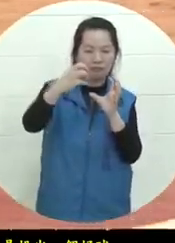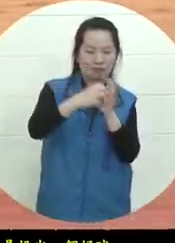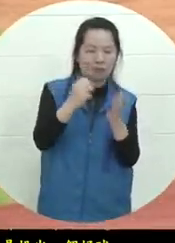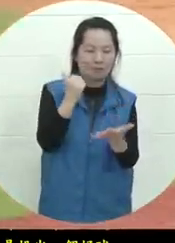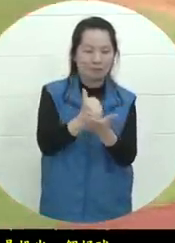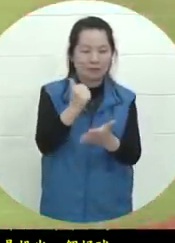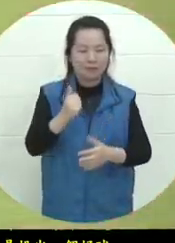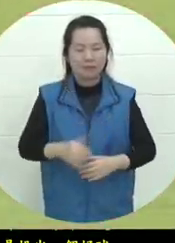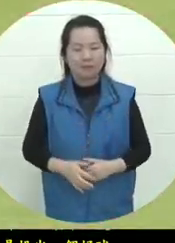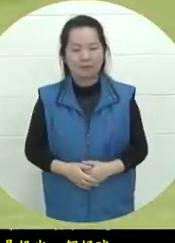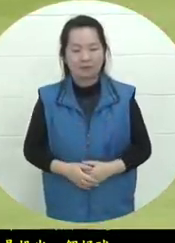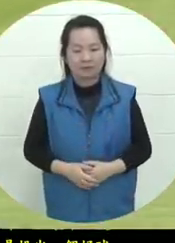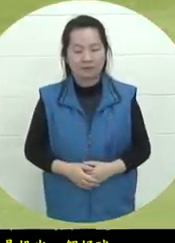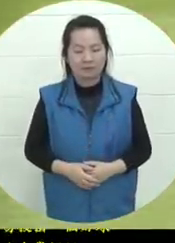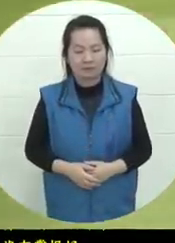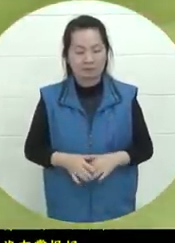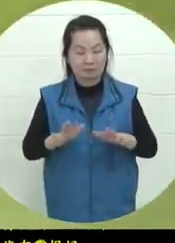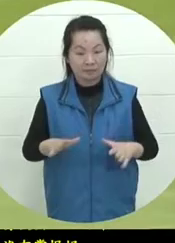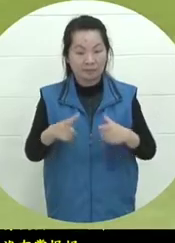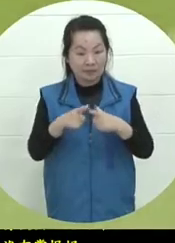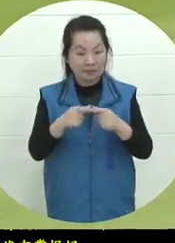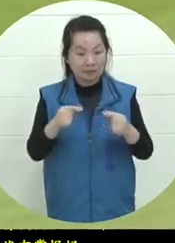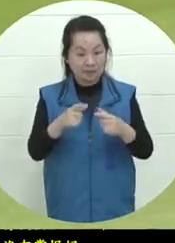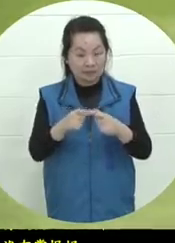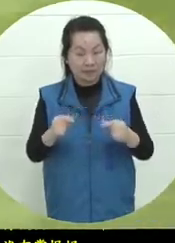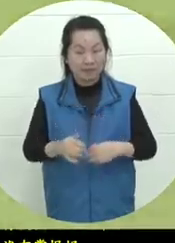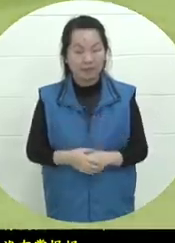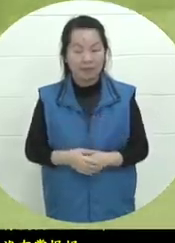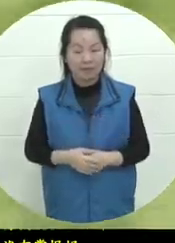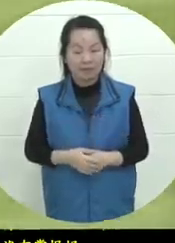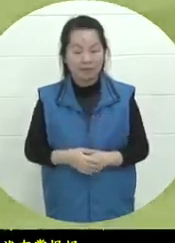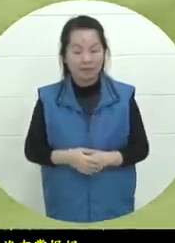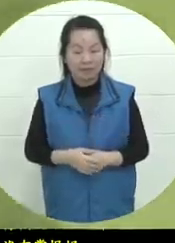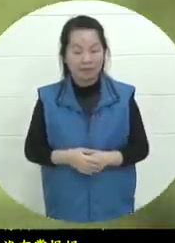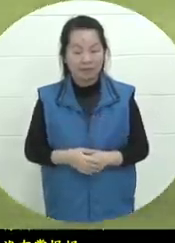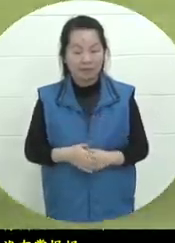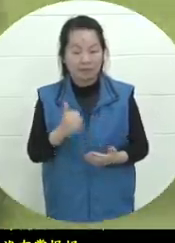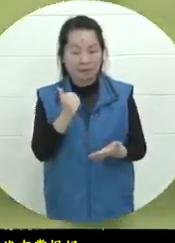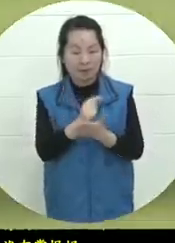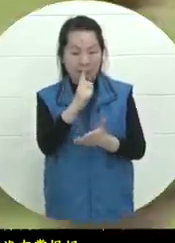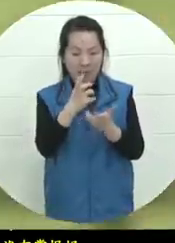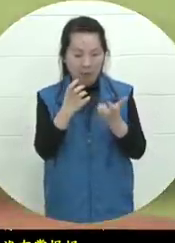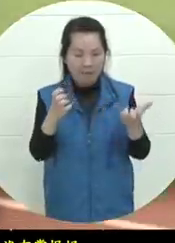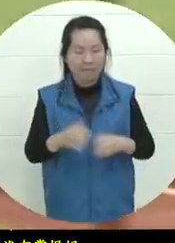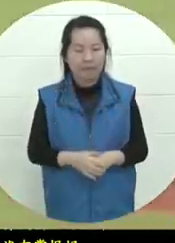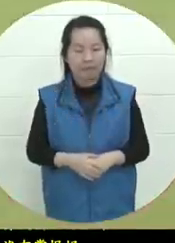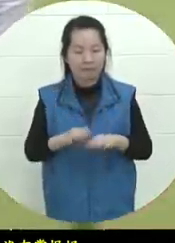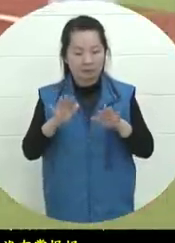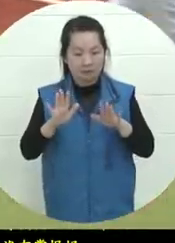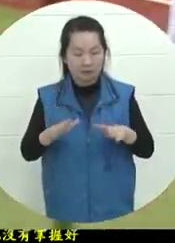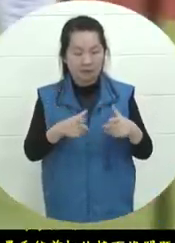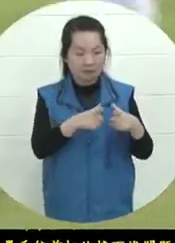, but in this half inning, the Japanese team still had an insurance point to score one point, extending the score to 11:5. I was thinking about